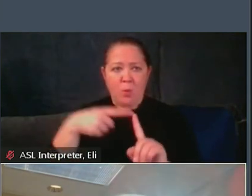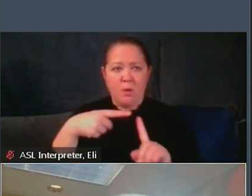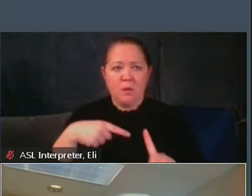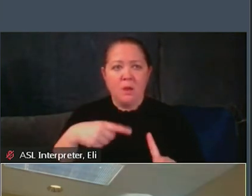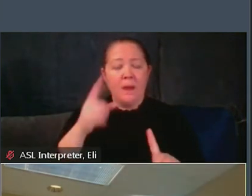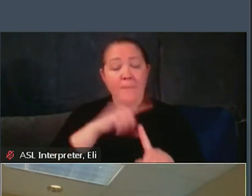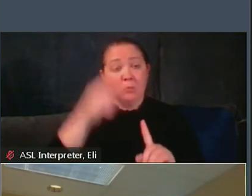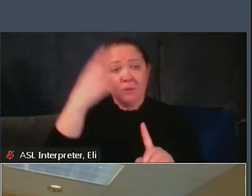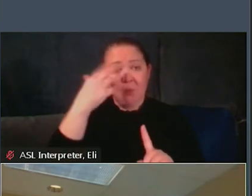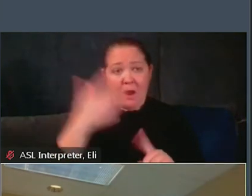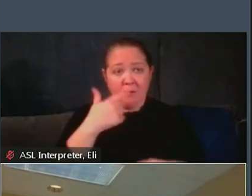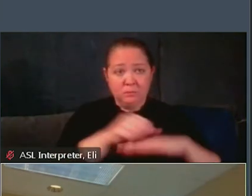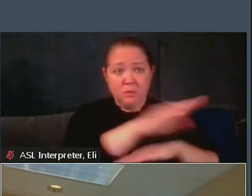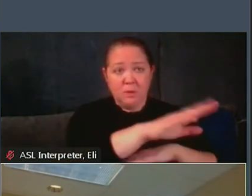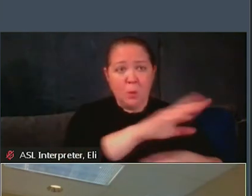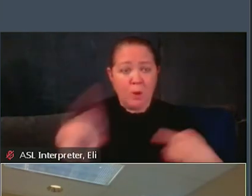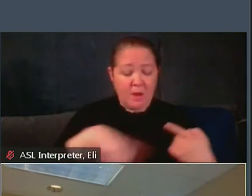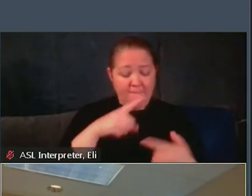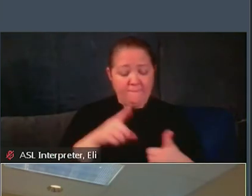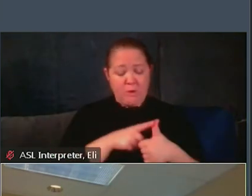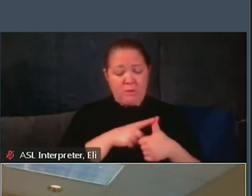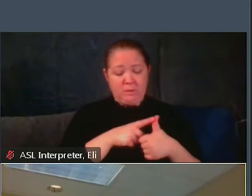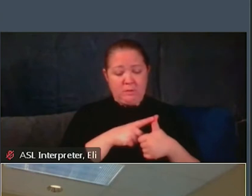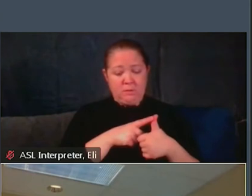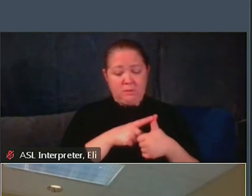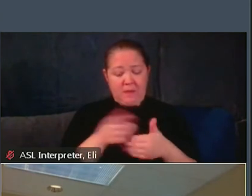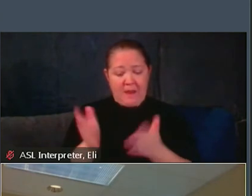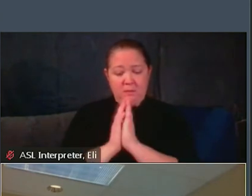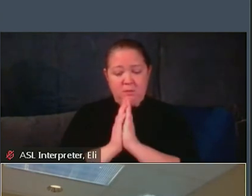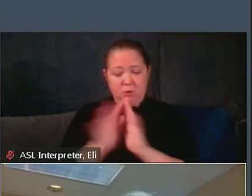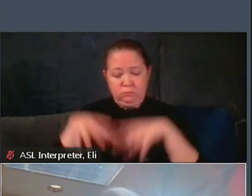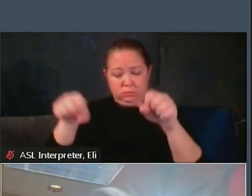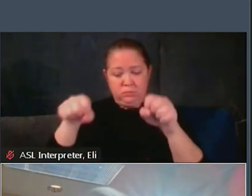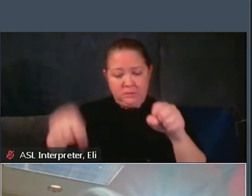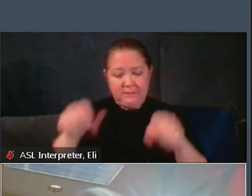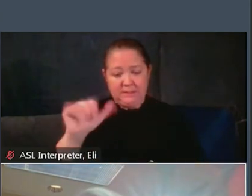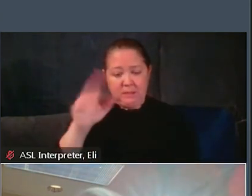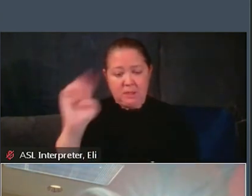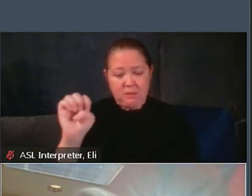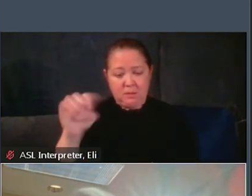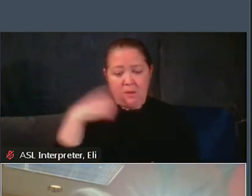engaged, in his case, I said to my clients, we need to sign up as persons of record,